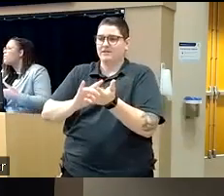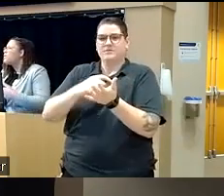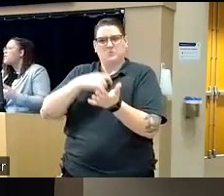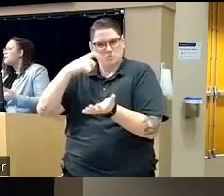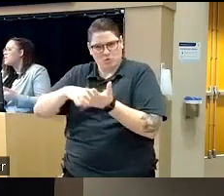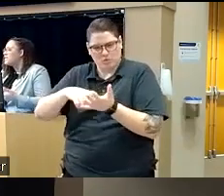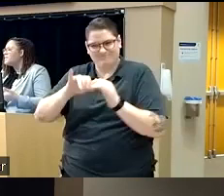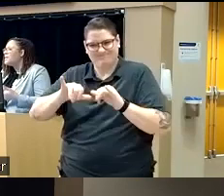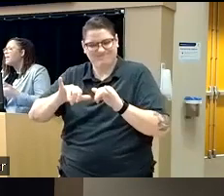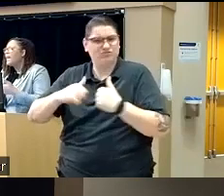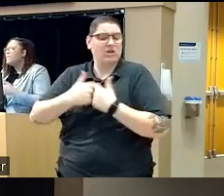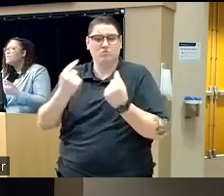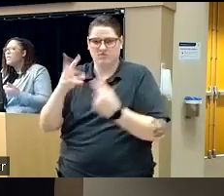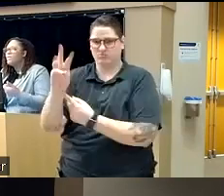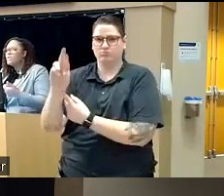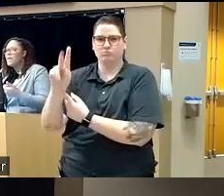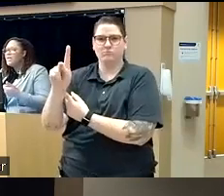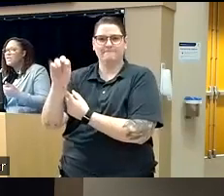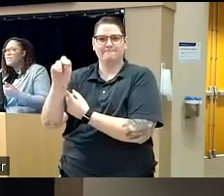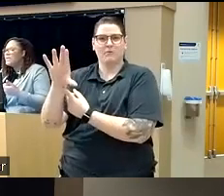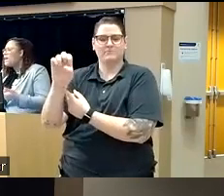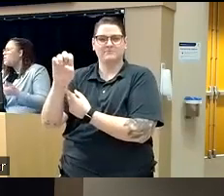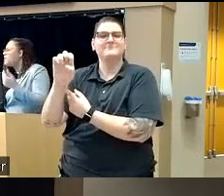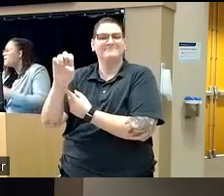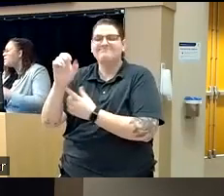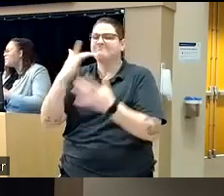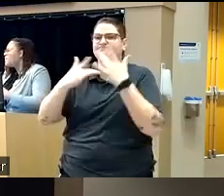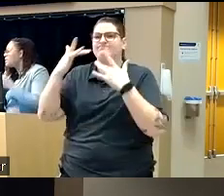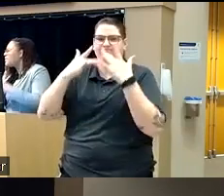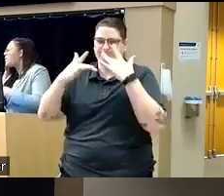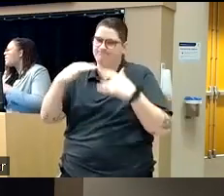Workforce challenges and those Workforce challenges are not unique to just strong